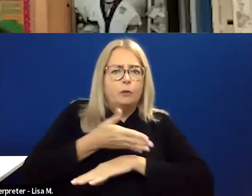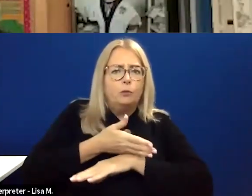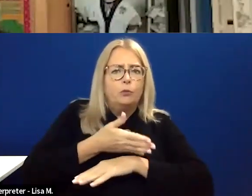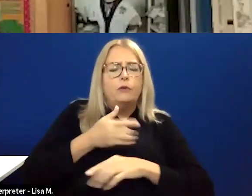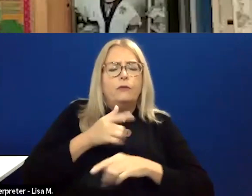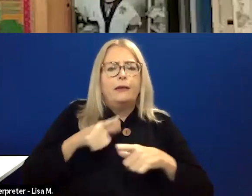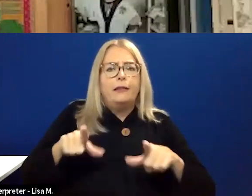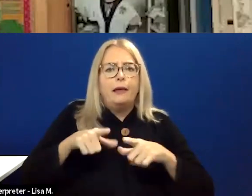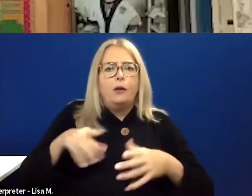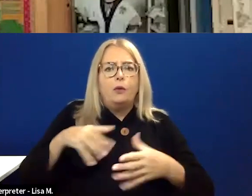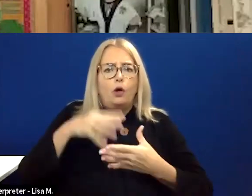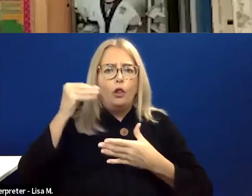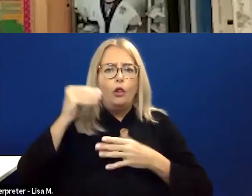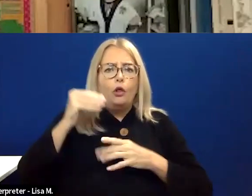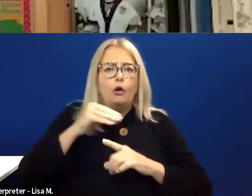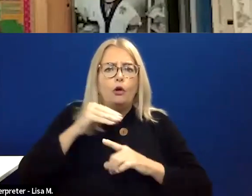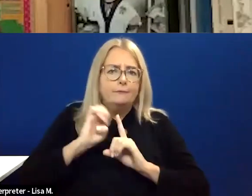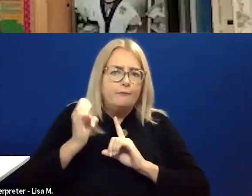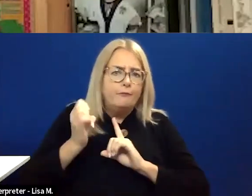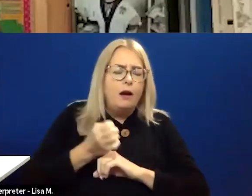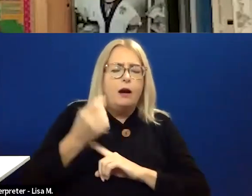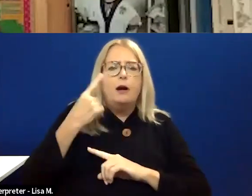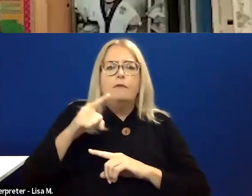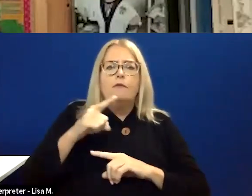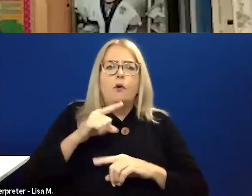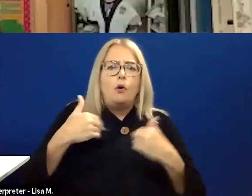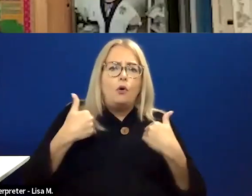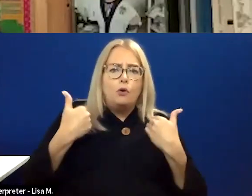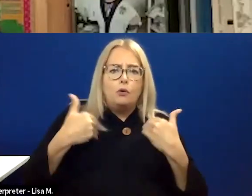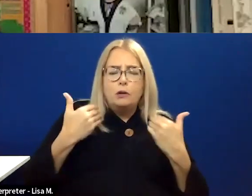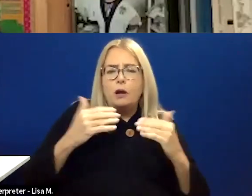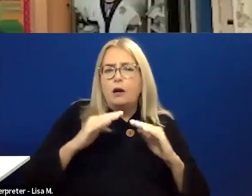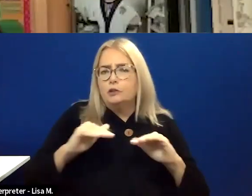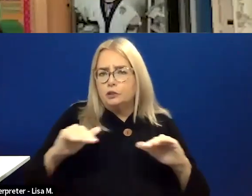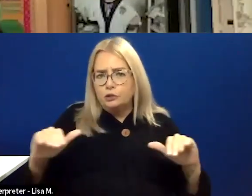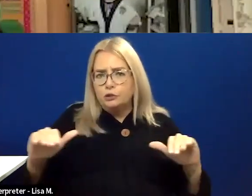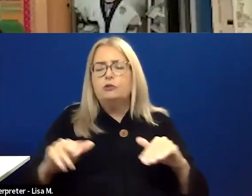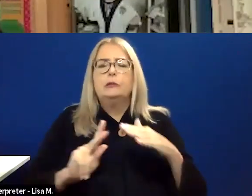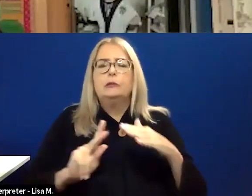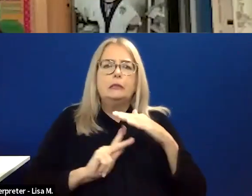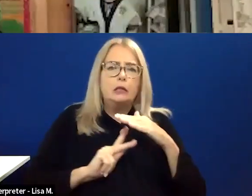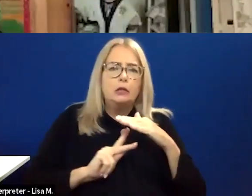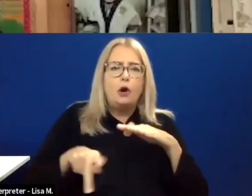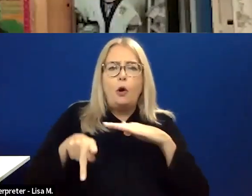for young children for preschoolers for kindergarteners in ways that affect their